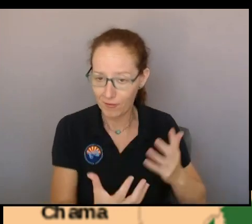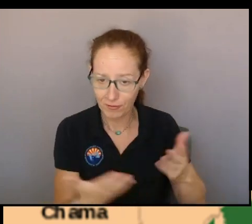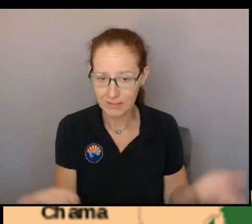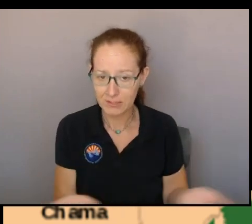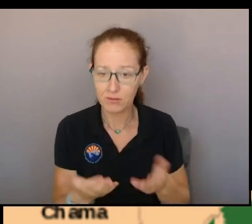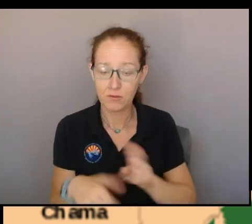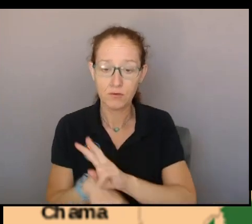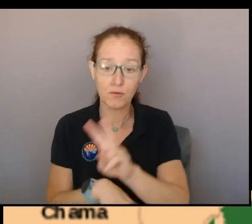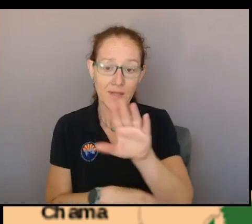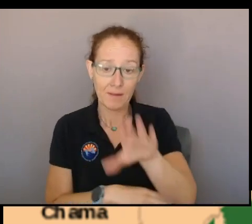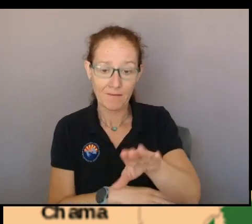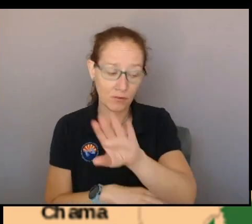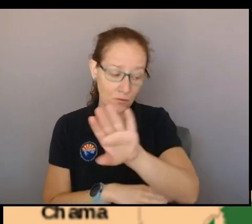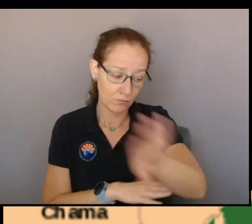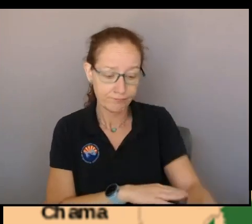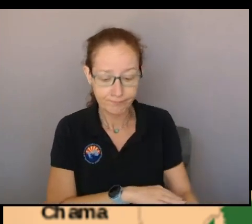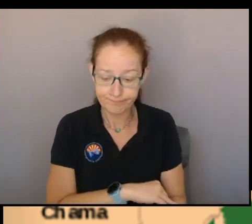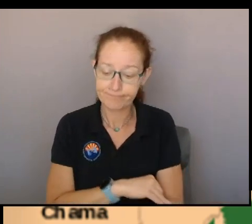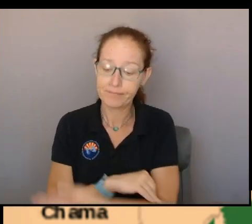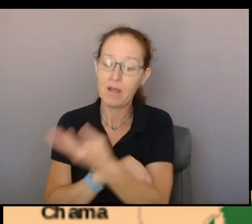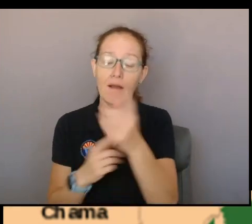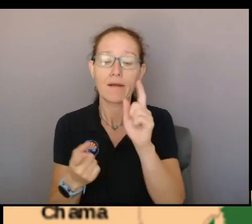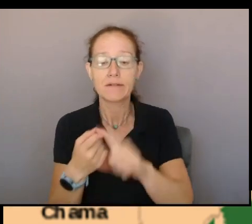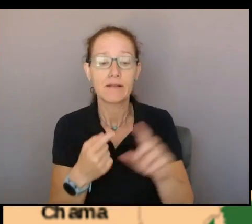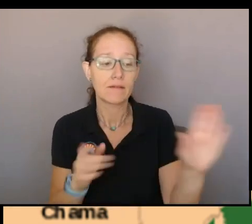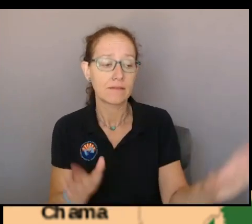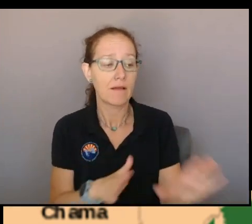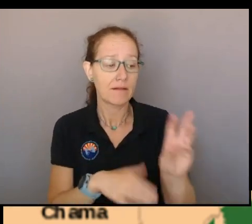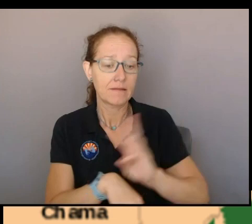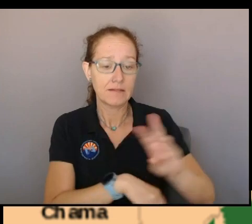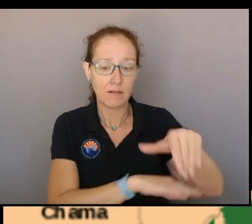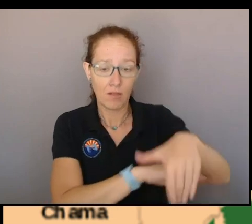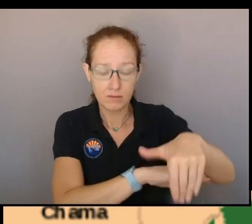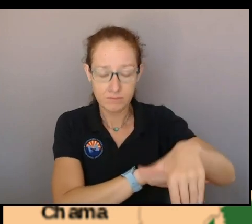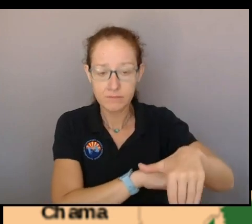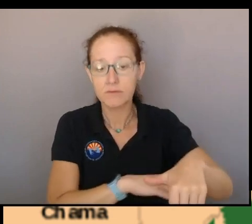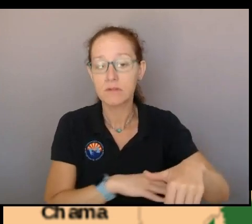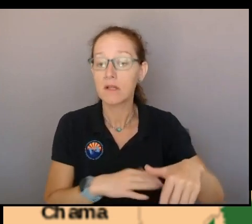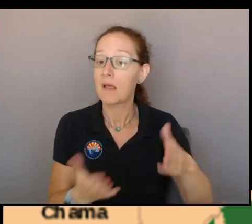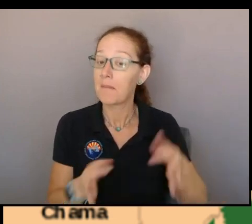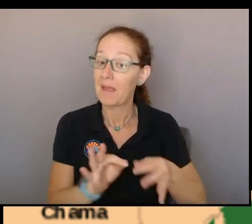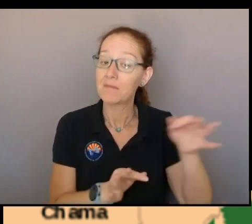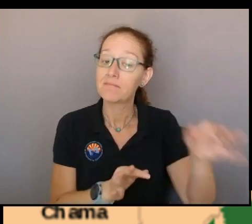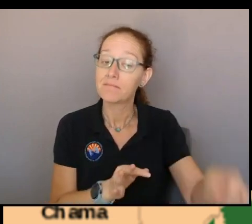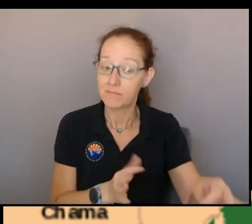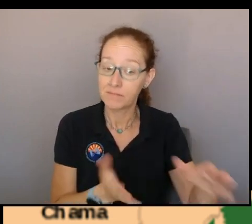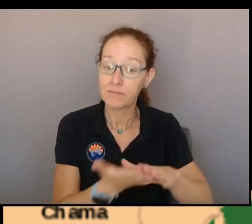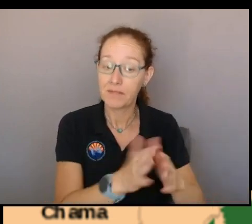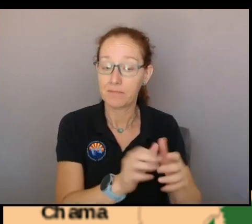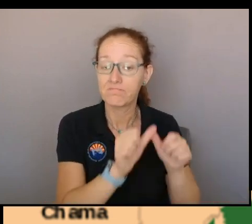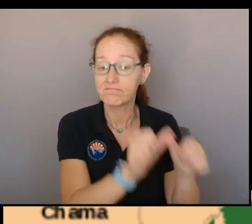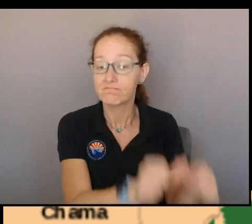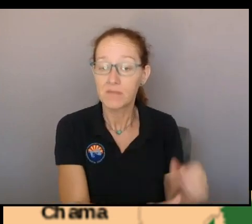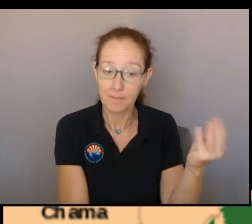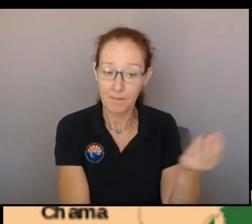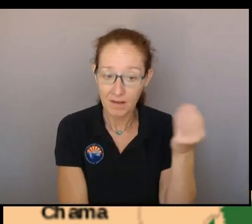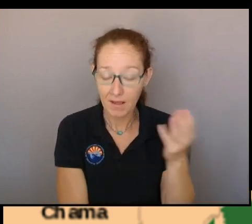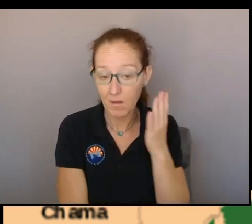There is some of that Flash Flood Watch being extended into Monday as we are expecting more rain. So, like I've mentioned